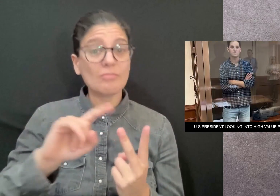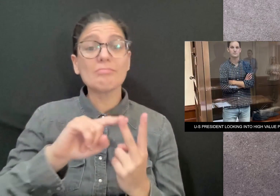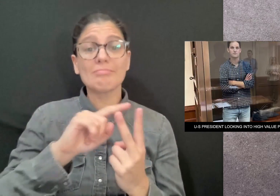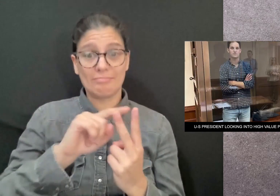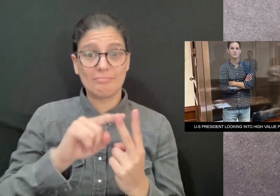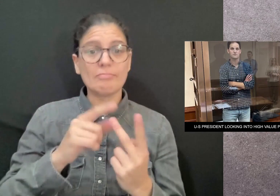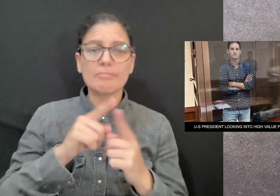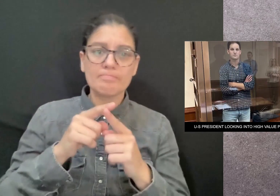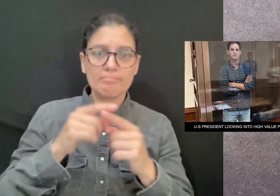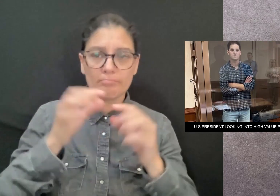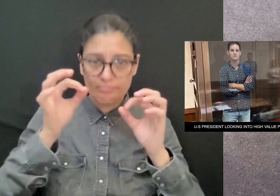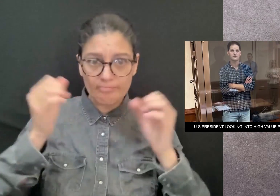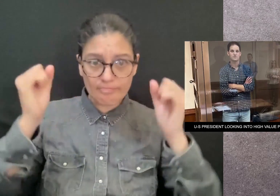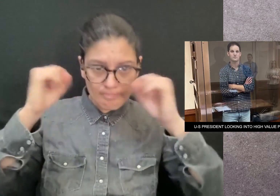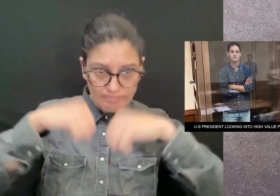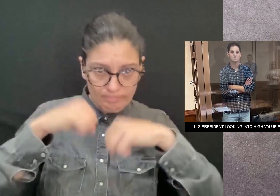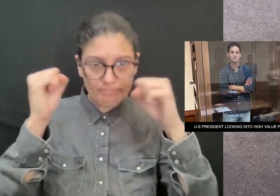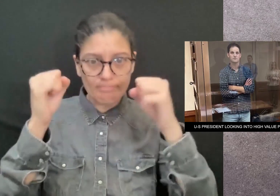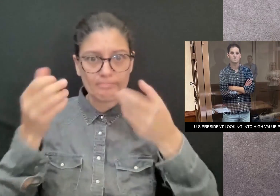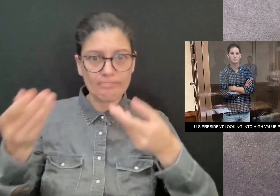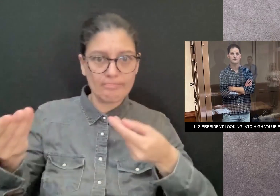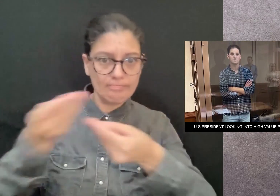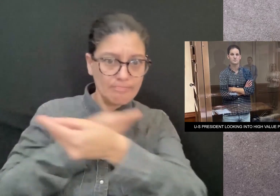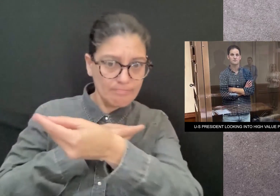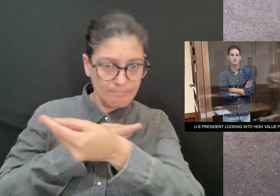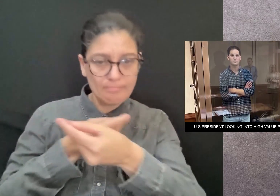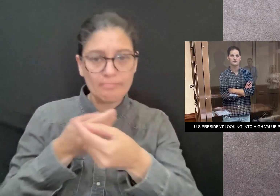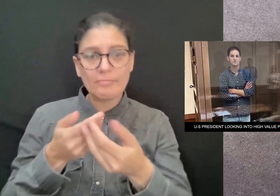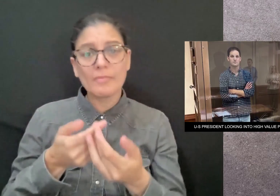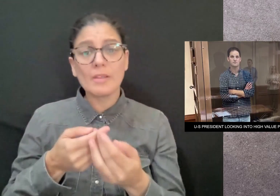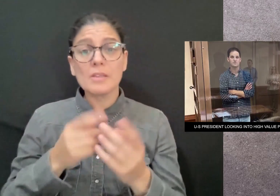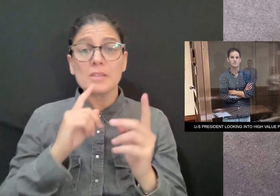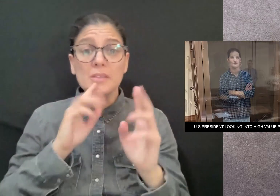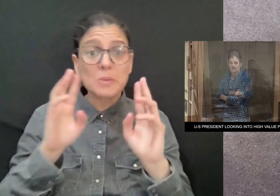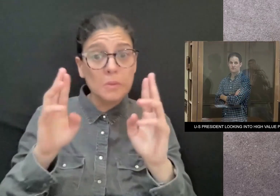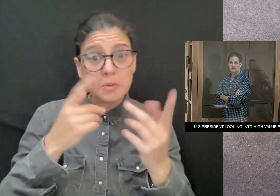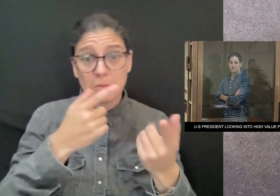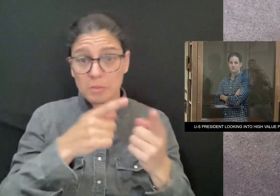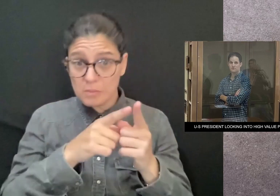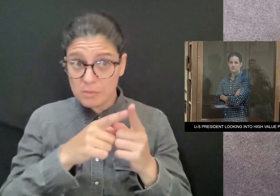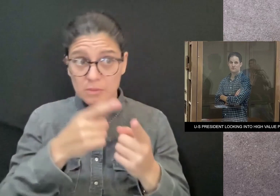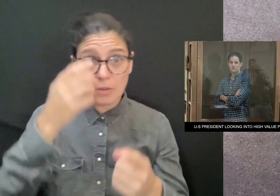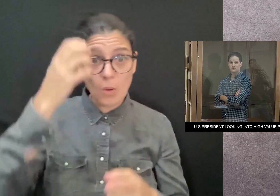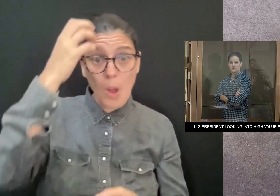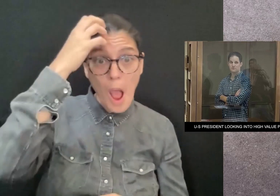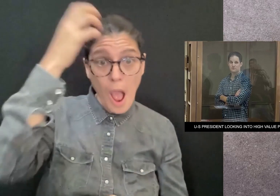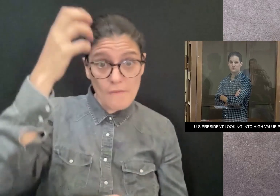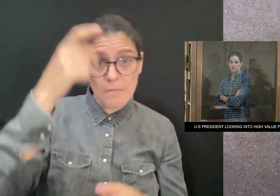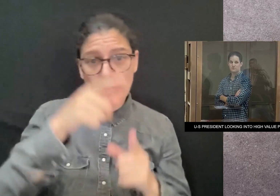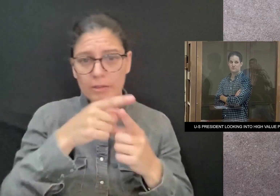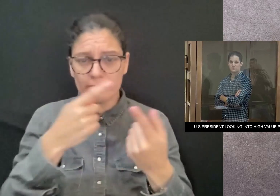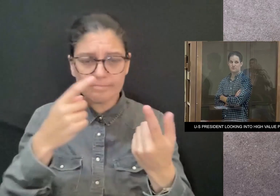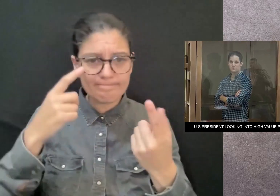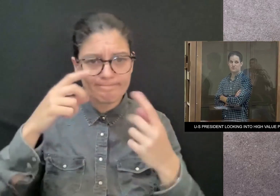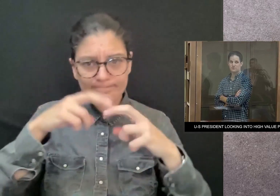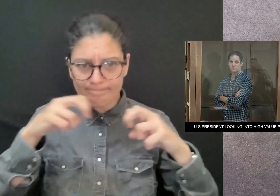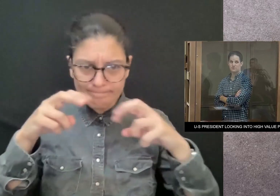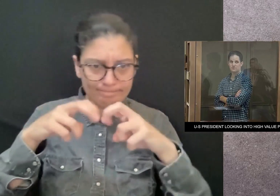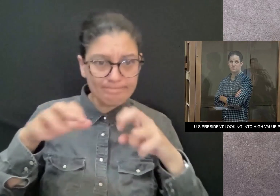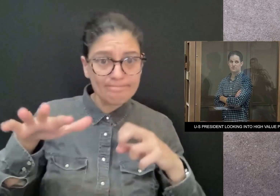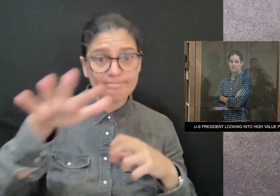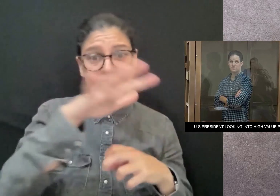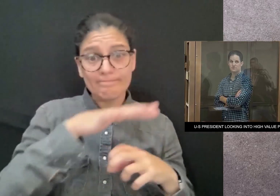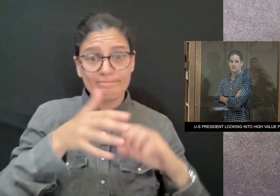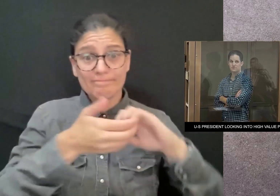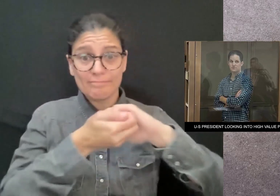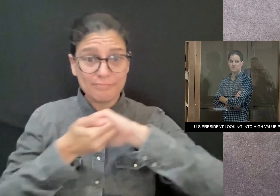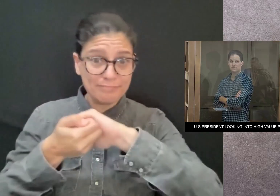same deal they also say the government is looking to